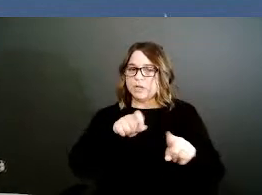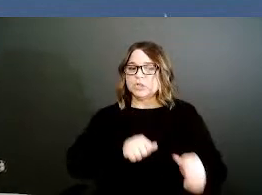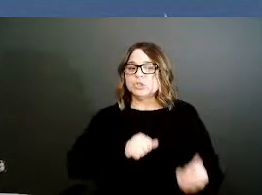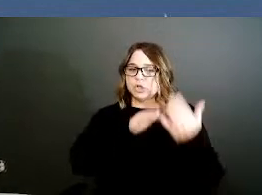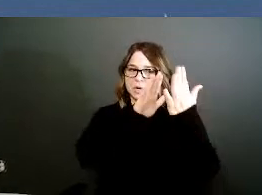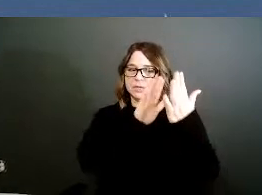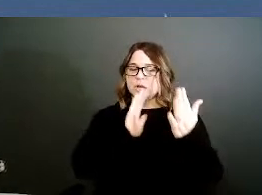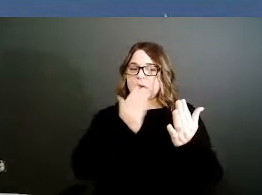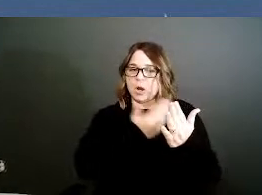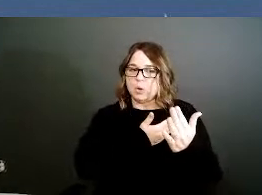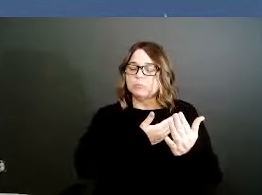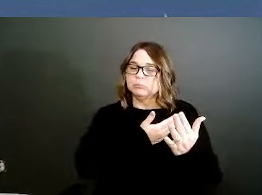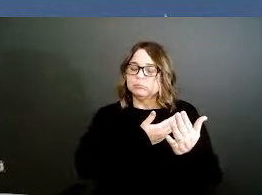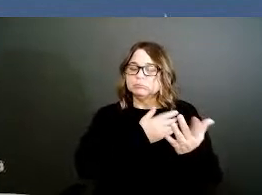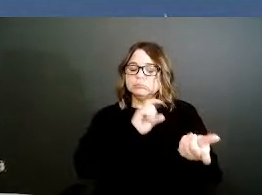IN ORDER TO IMPROVE IT FOR ALL OF US.